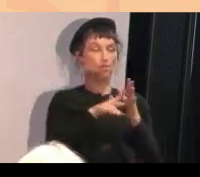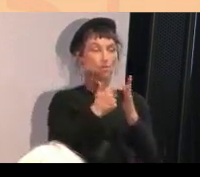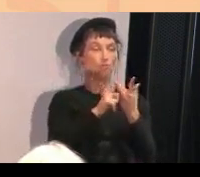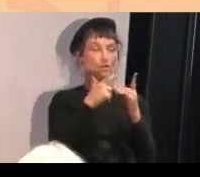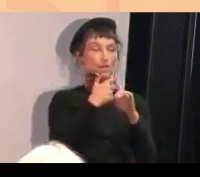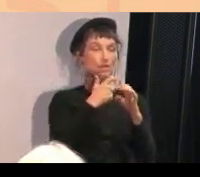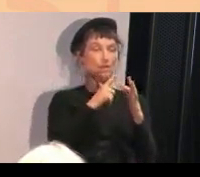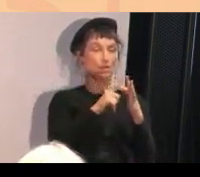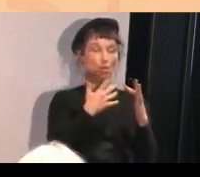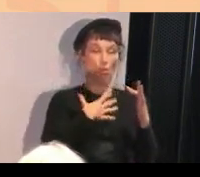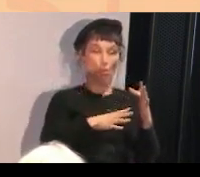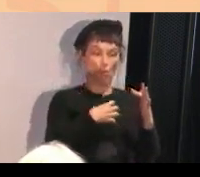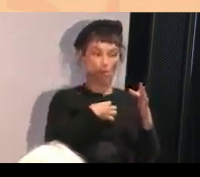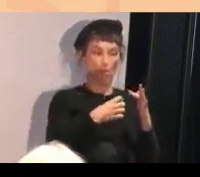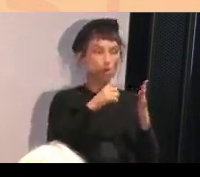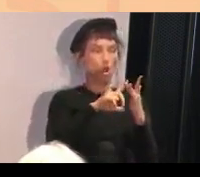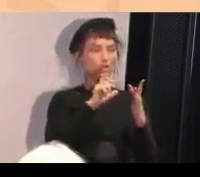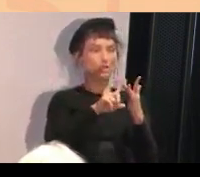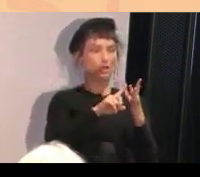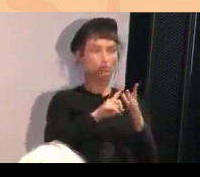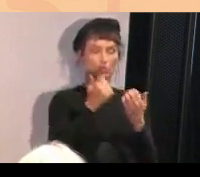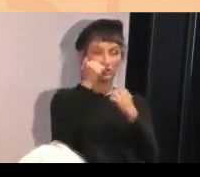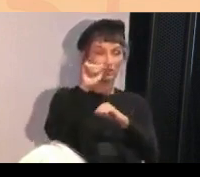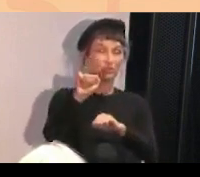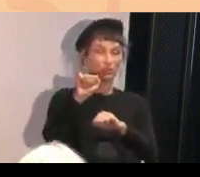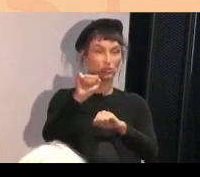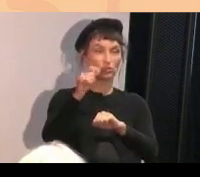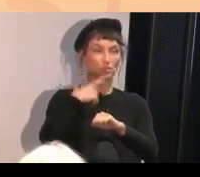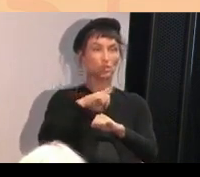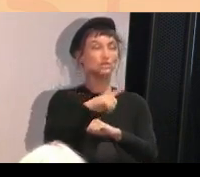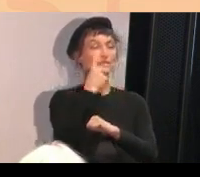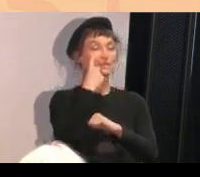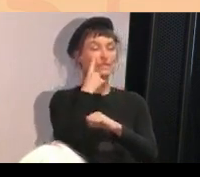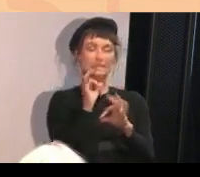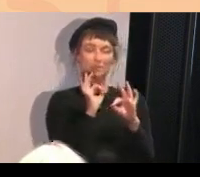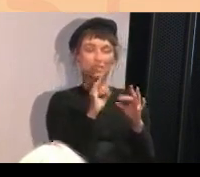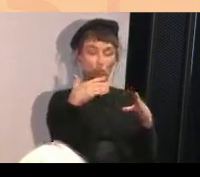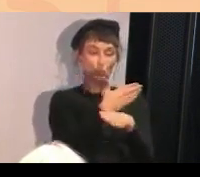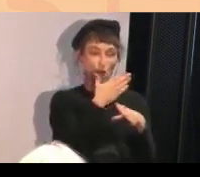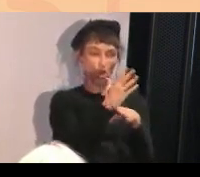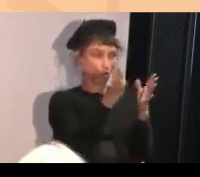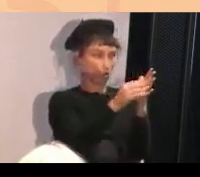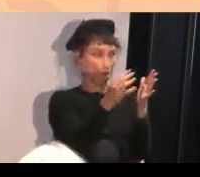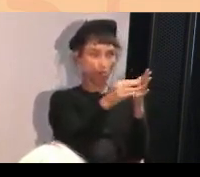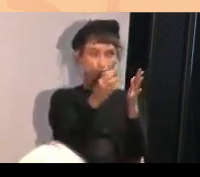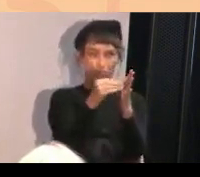for greater ICI protection after seeing his sacred works reproduced on a tea towel